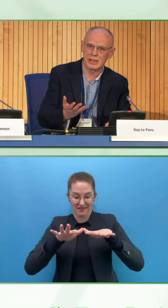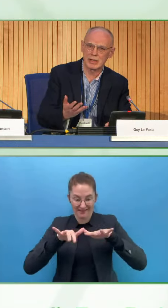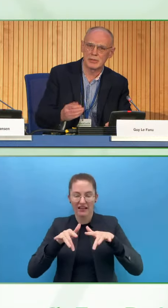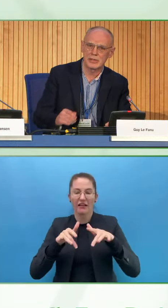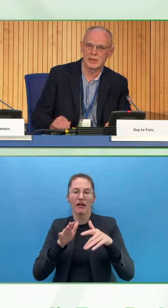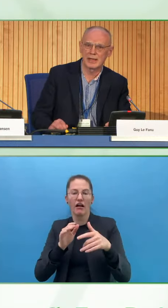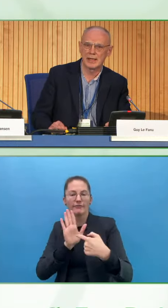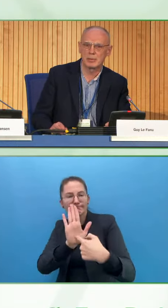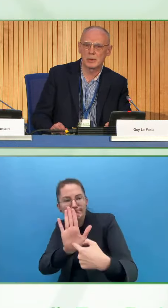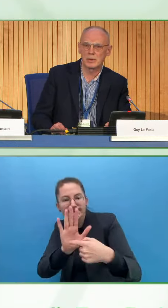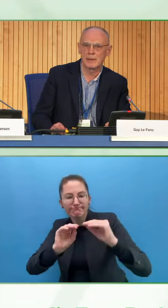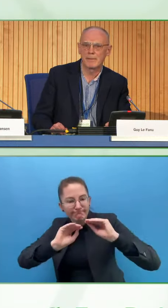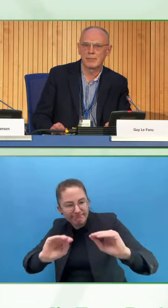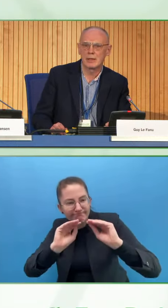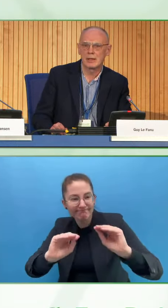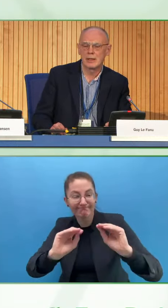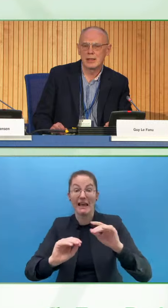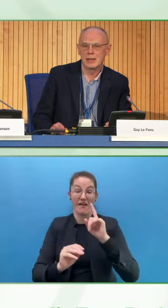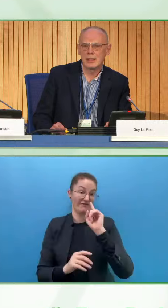in using the keyboard.